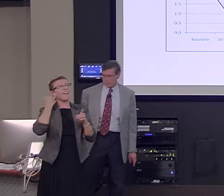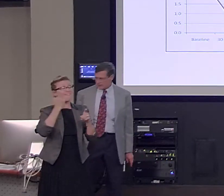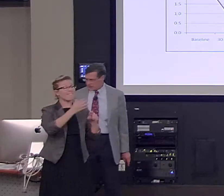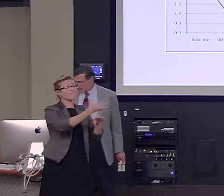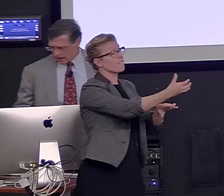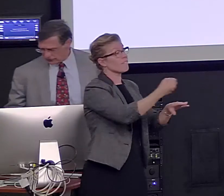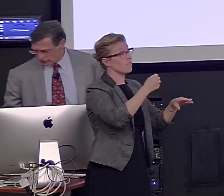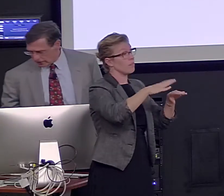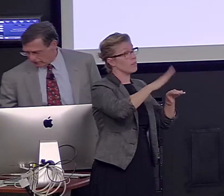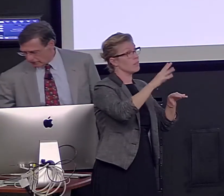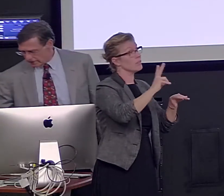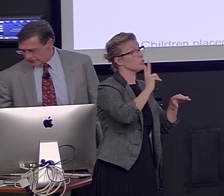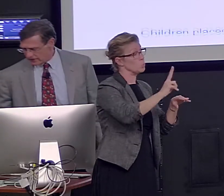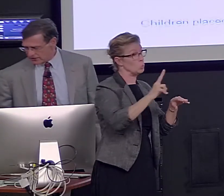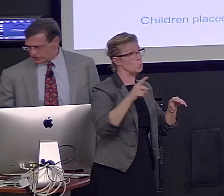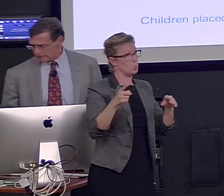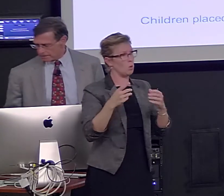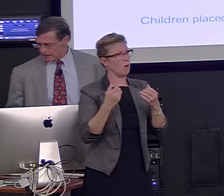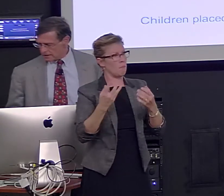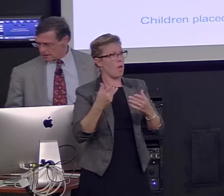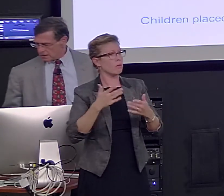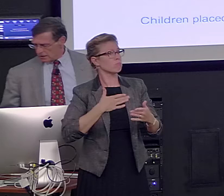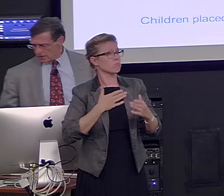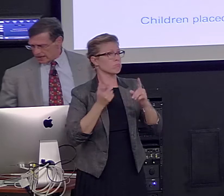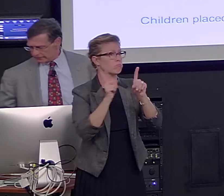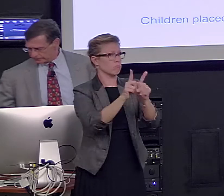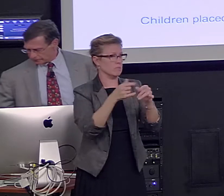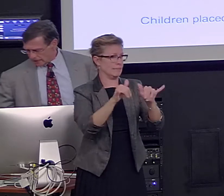were placed after 24 months of age. Okay.